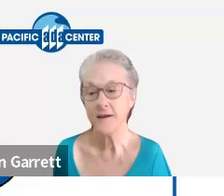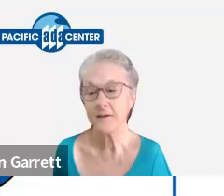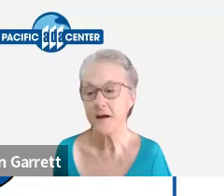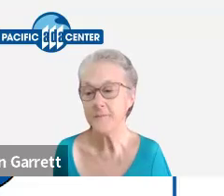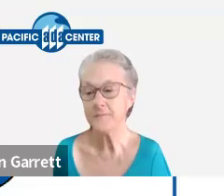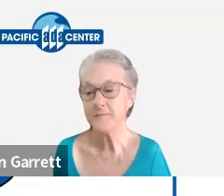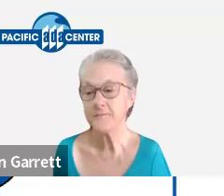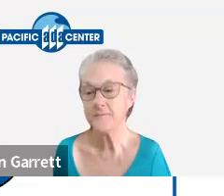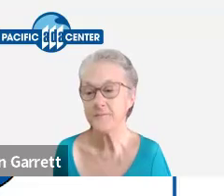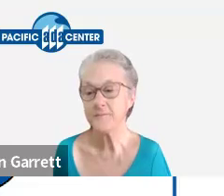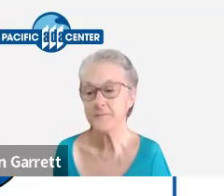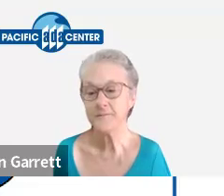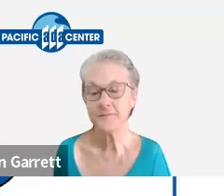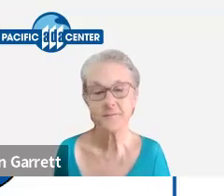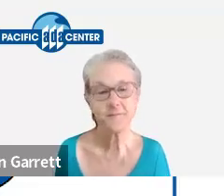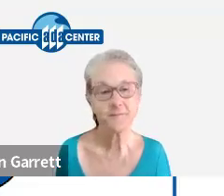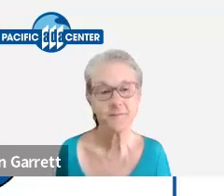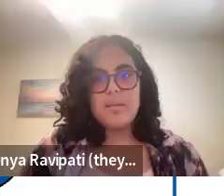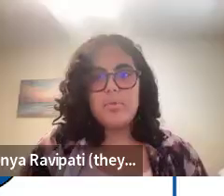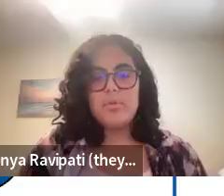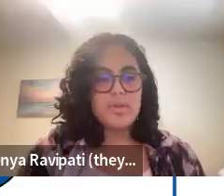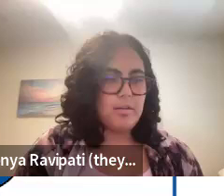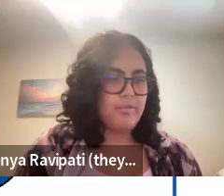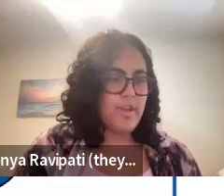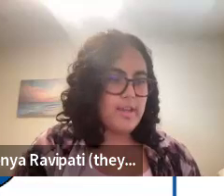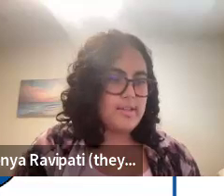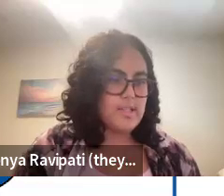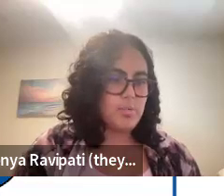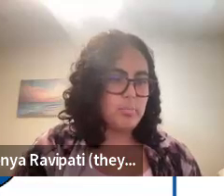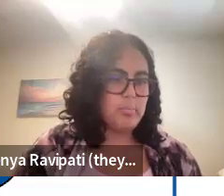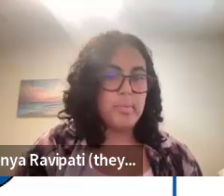Next slide. SONYA RAVIPATI: In terms of inaccessible